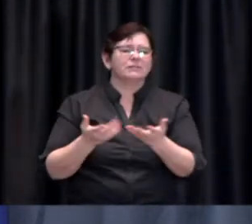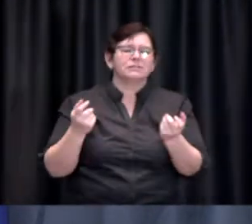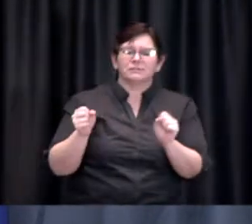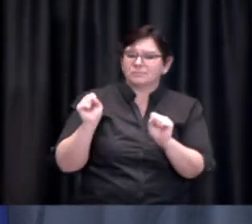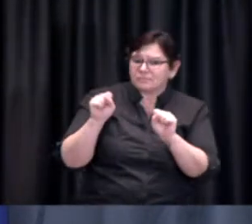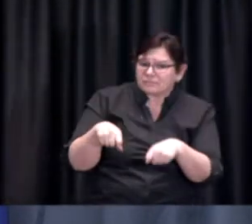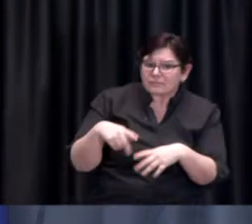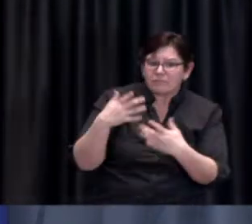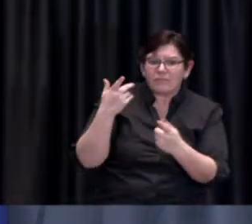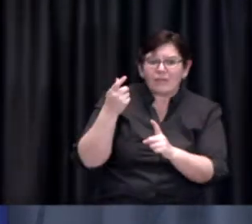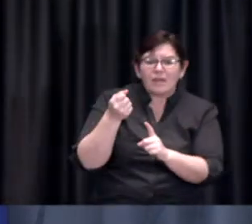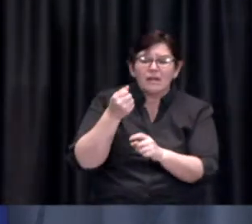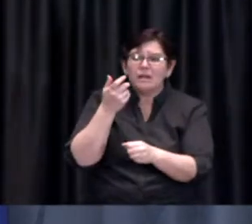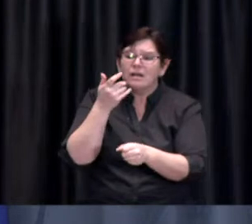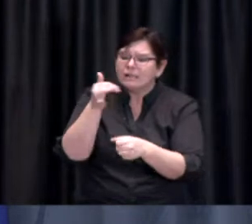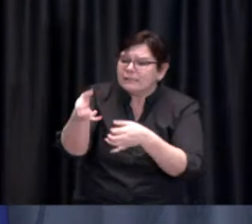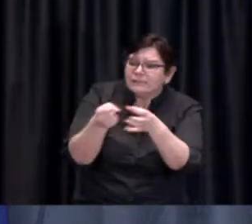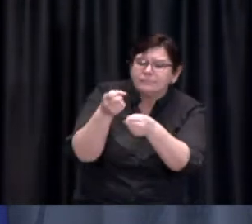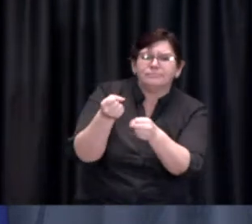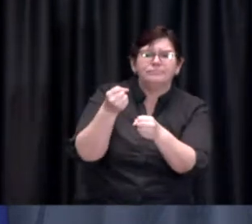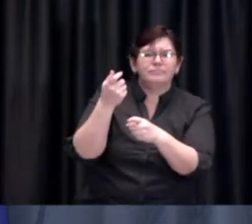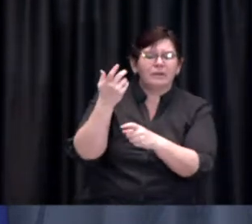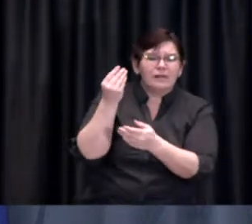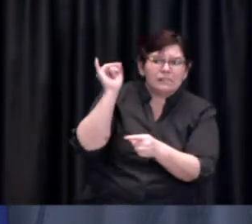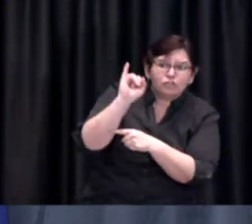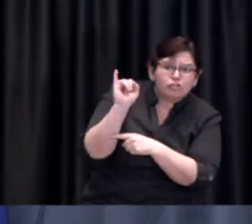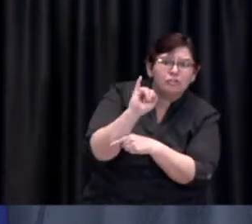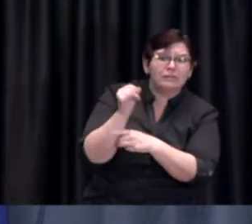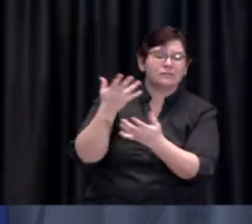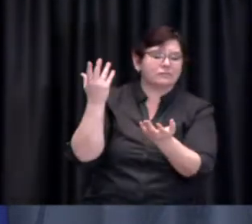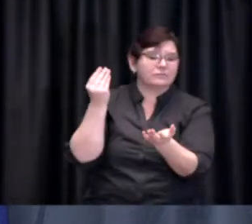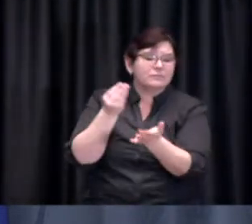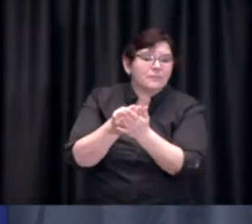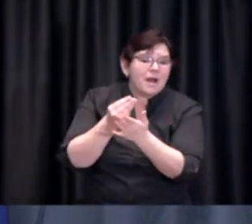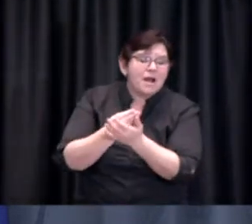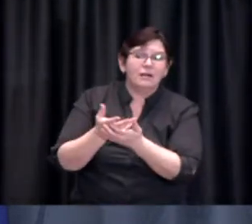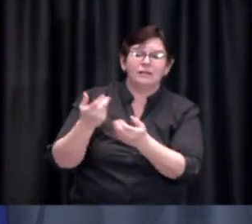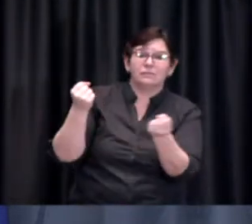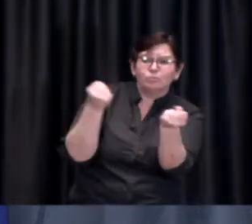to manage sponsors and to develop alternative approaches such as virtual events,